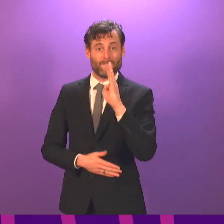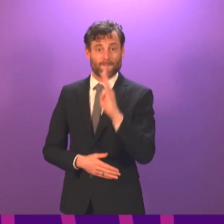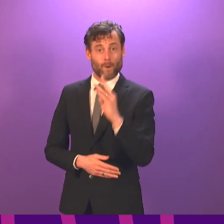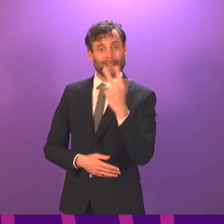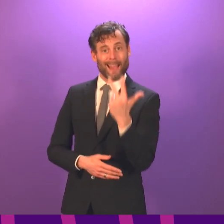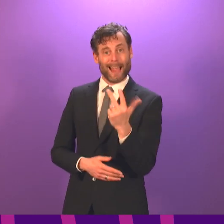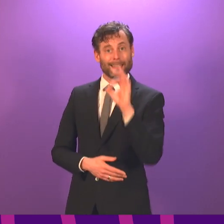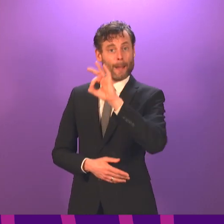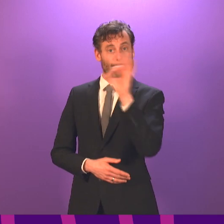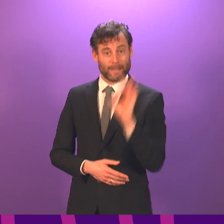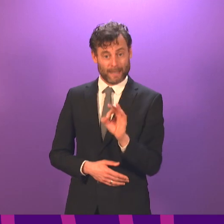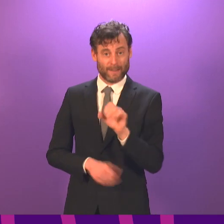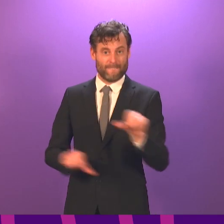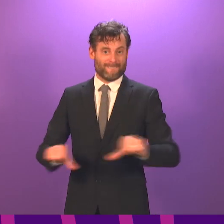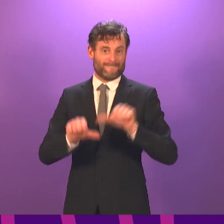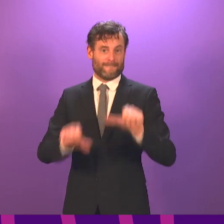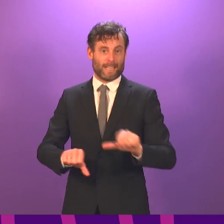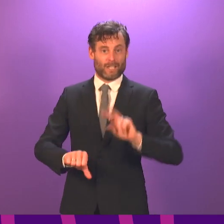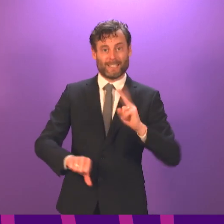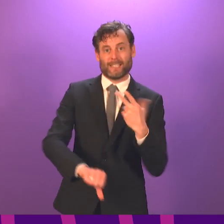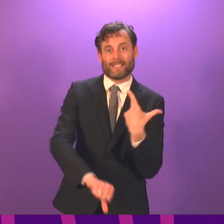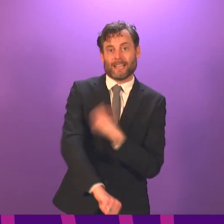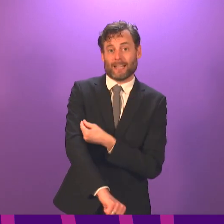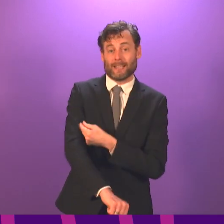two-dose schedule. On the Scottish Government website, we are now publishing weekly statistics